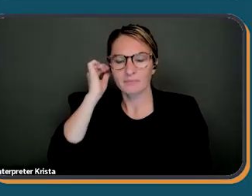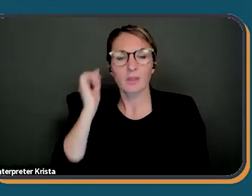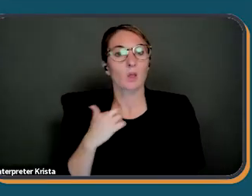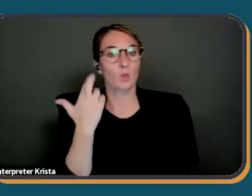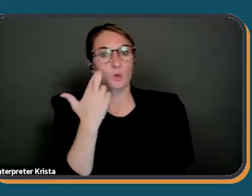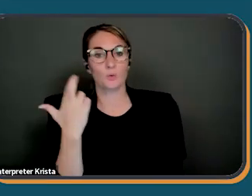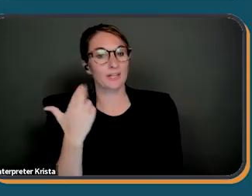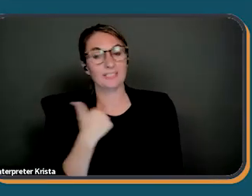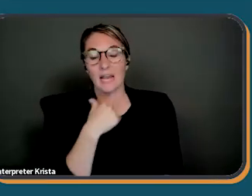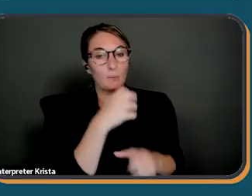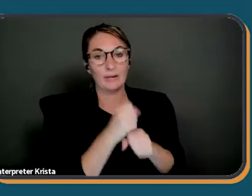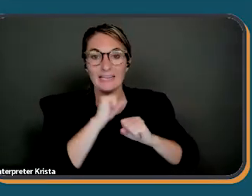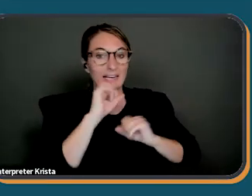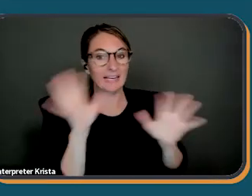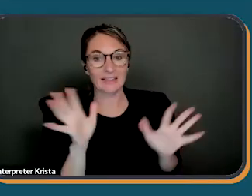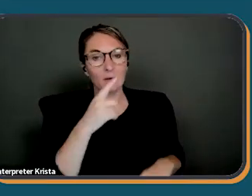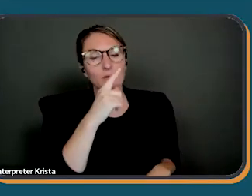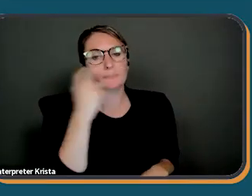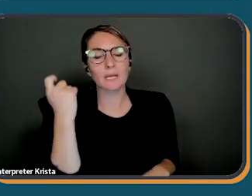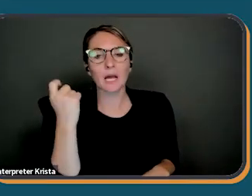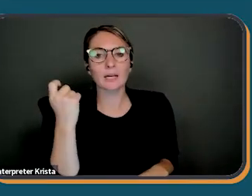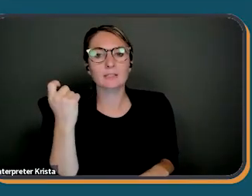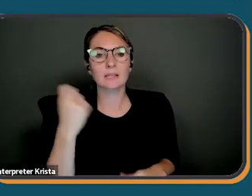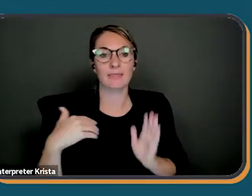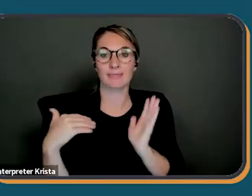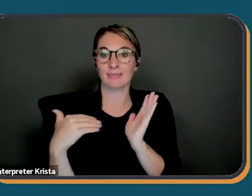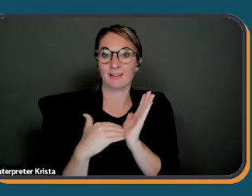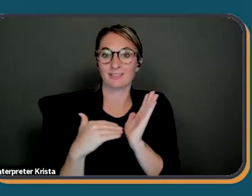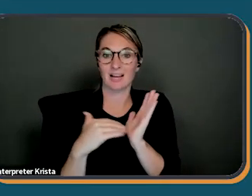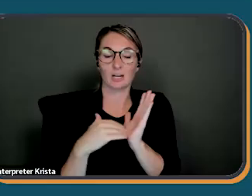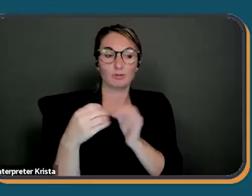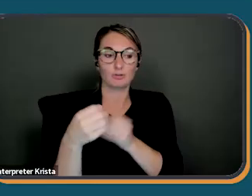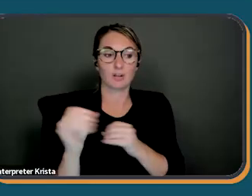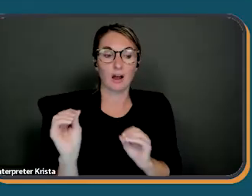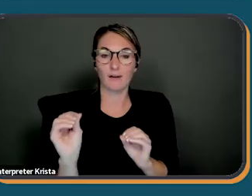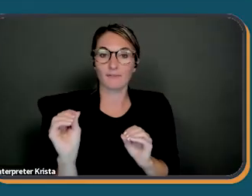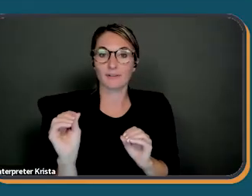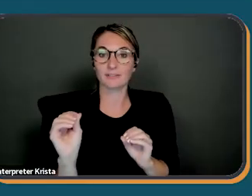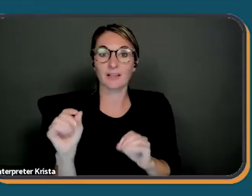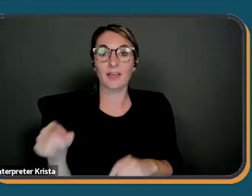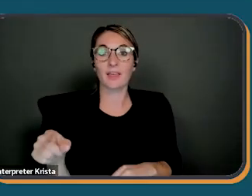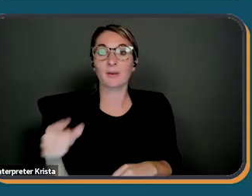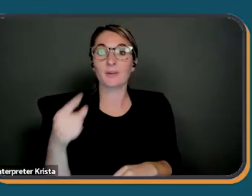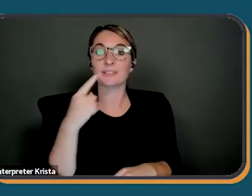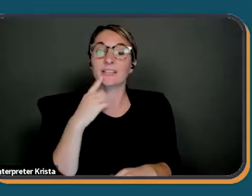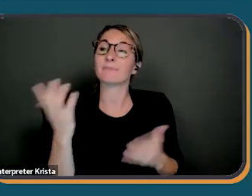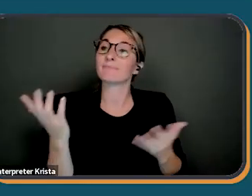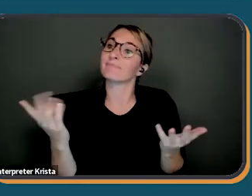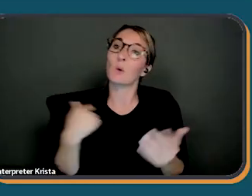Because the doctor's office would say